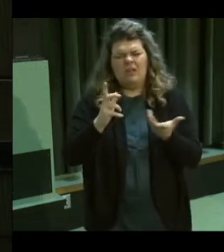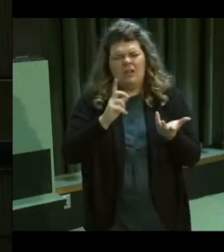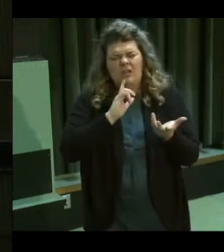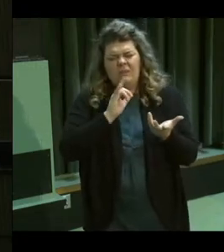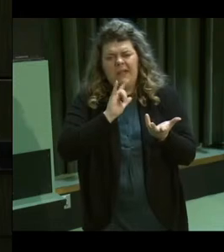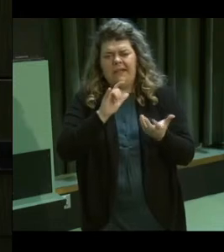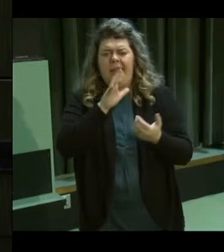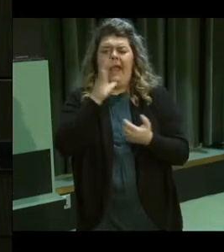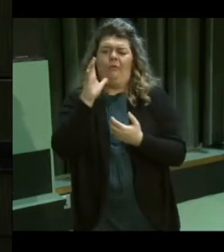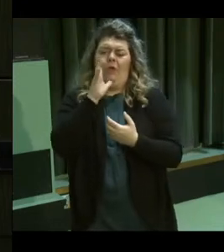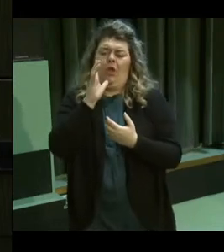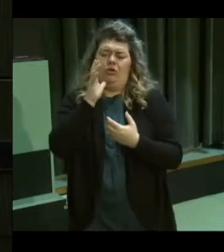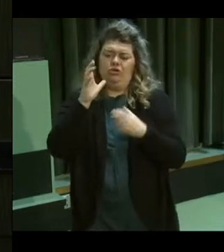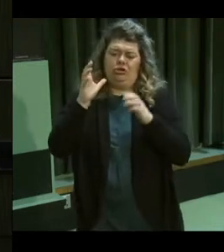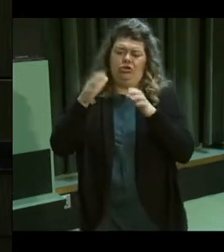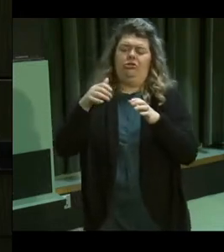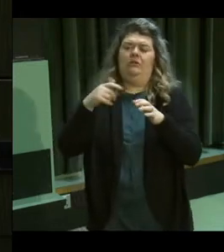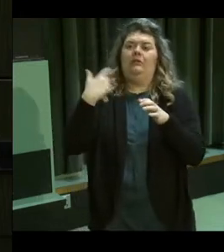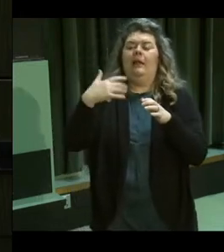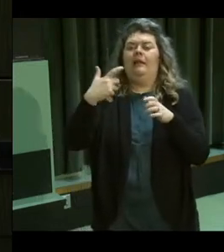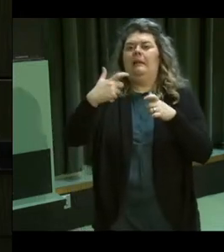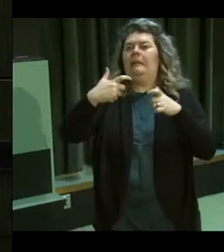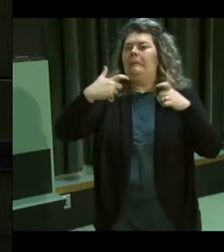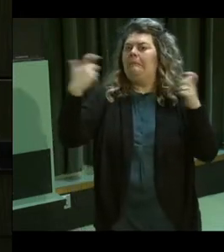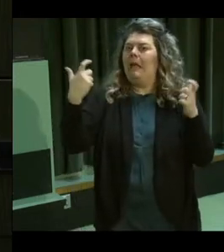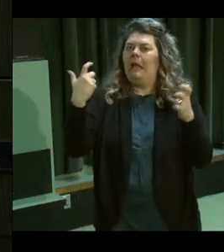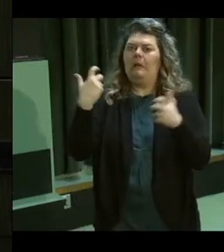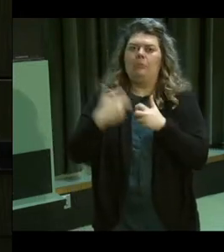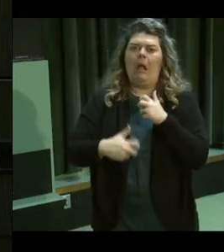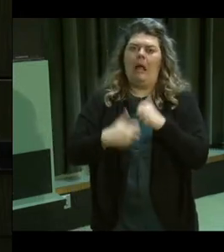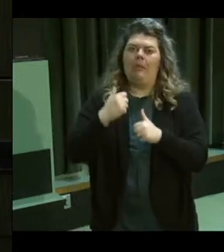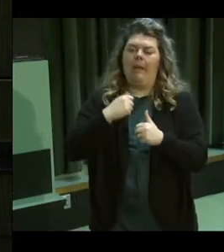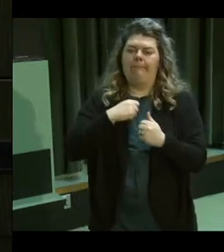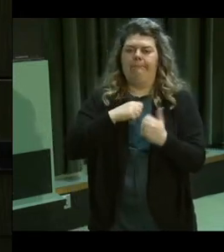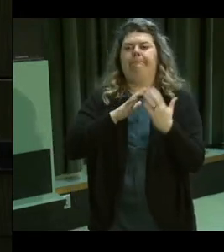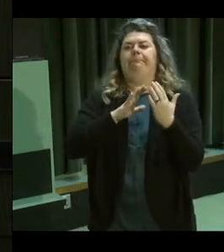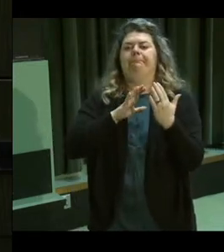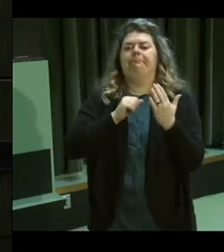particularly in agriculture, it